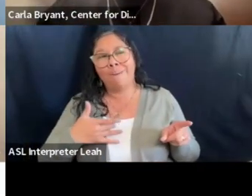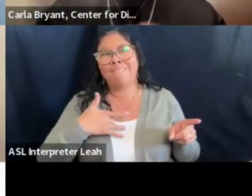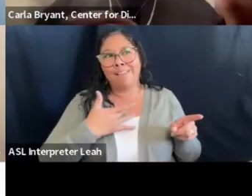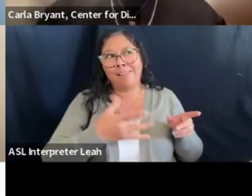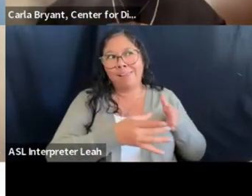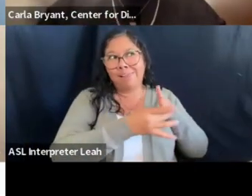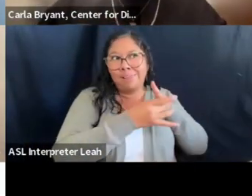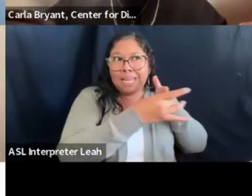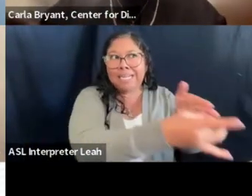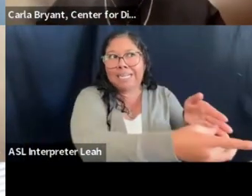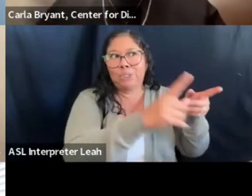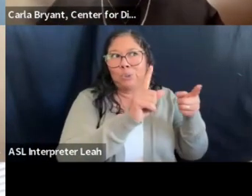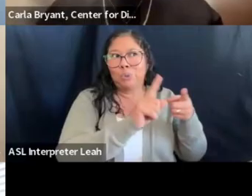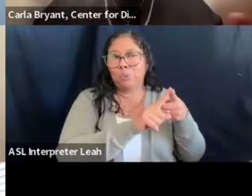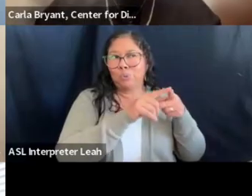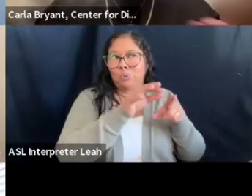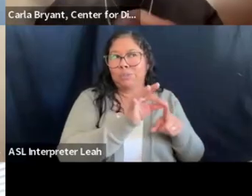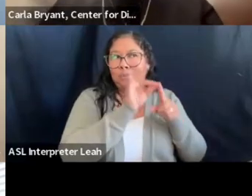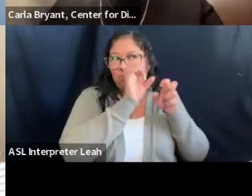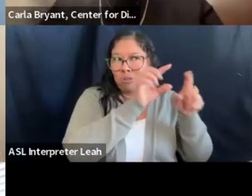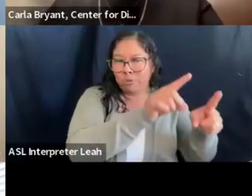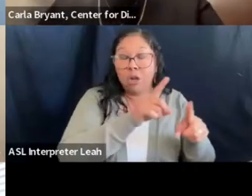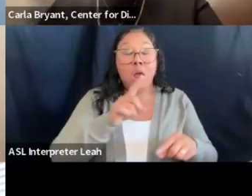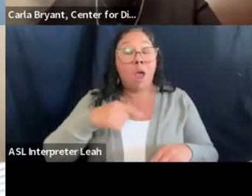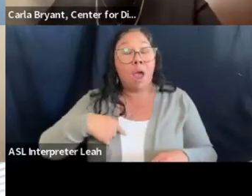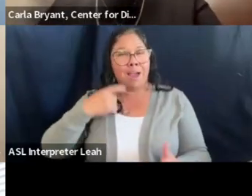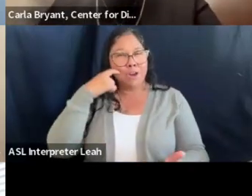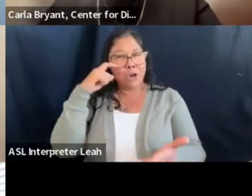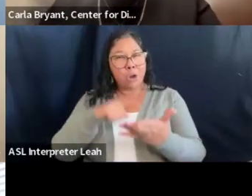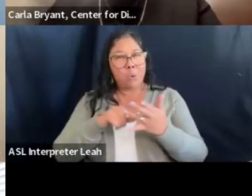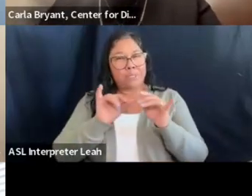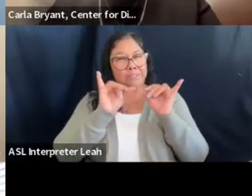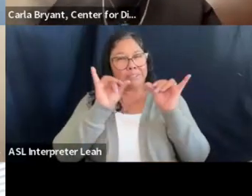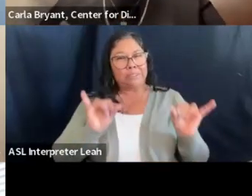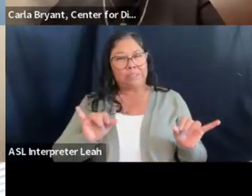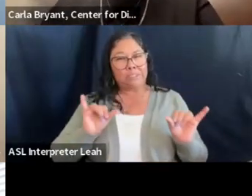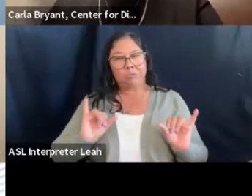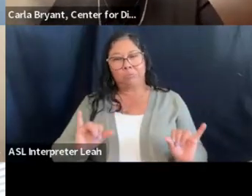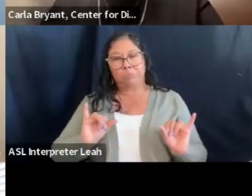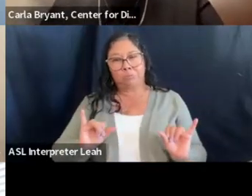So what I started to see was these systems that started to be created